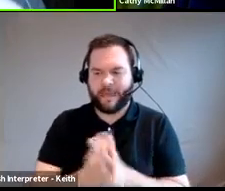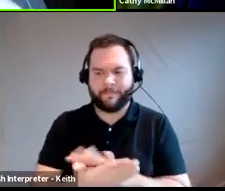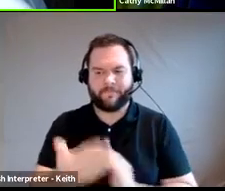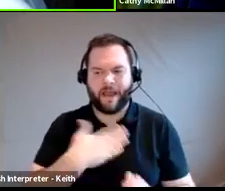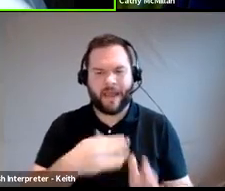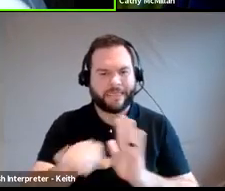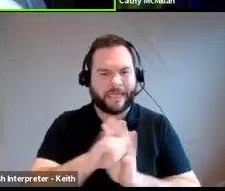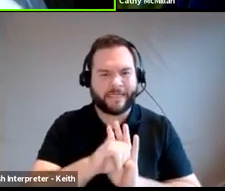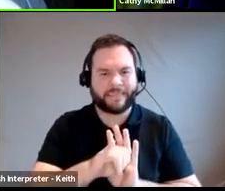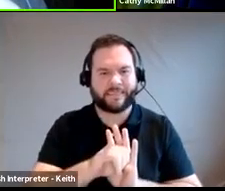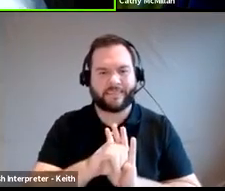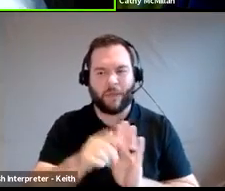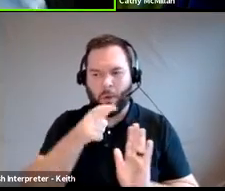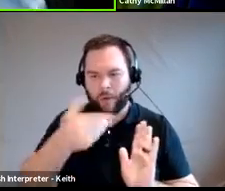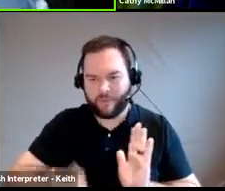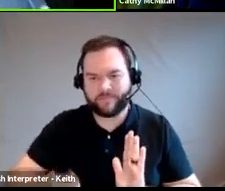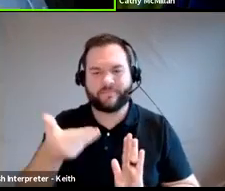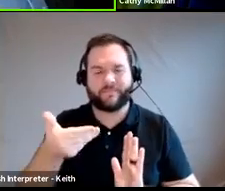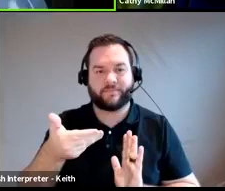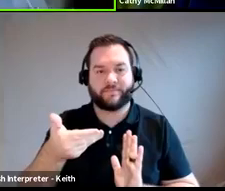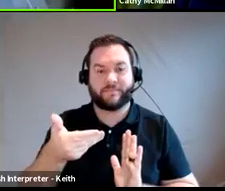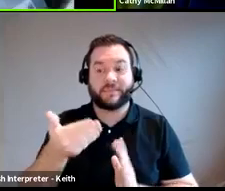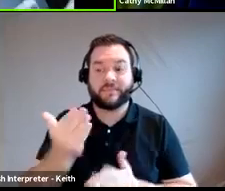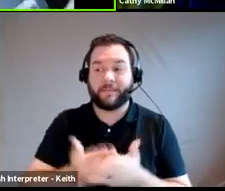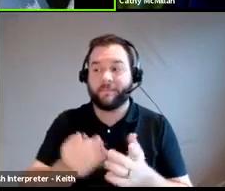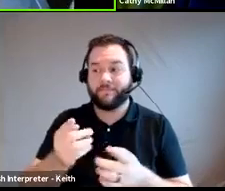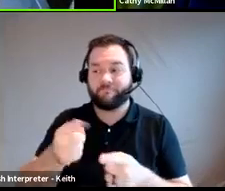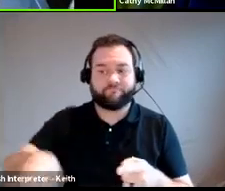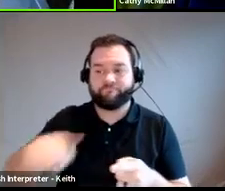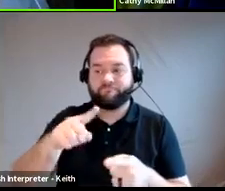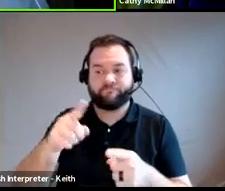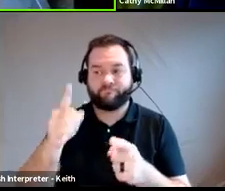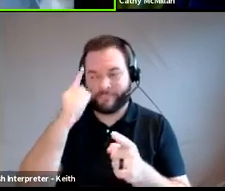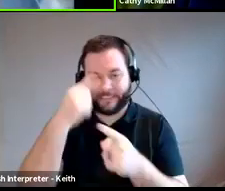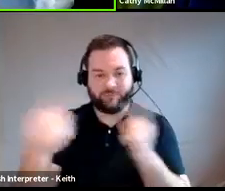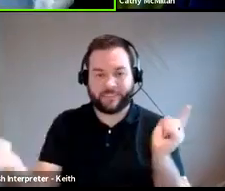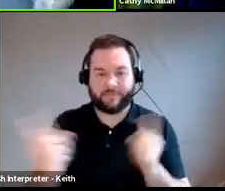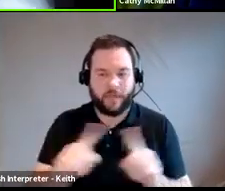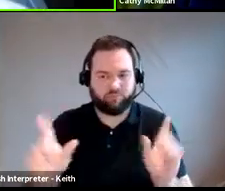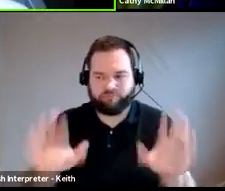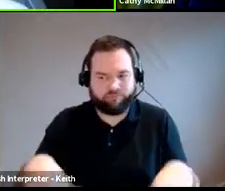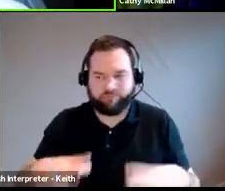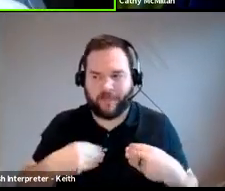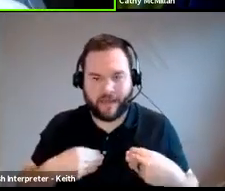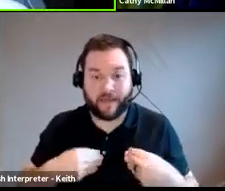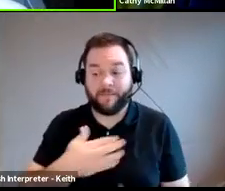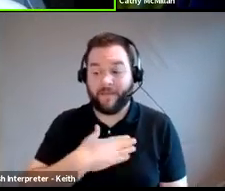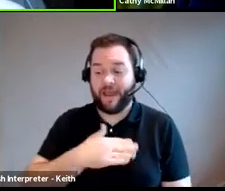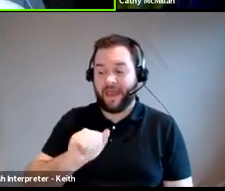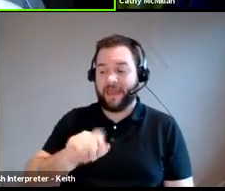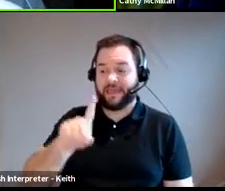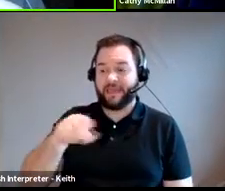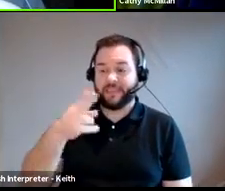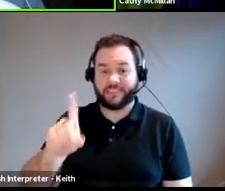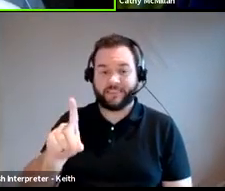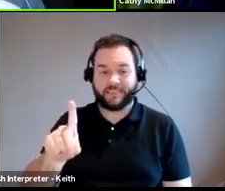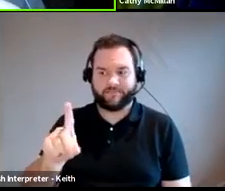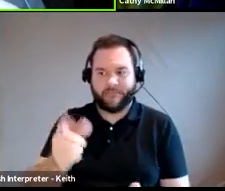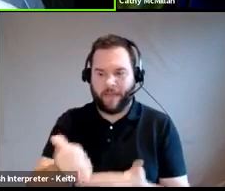are there are. identity identities of who we are identities of who we are. Some folks don't agree with that and that's totally fine. as well. But my he does.